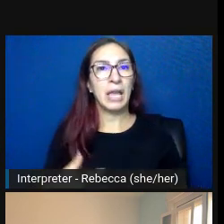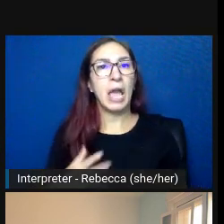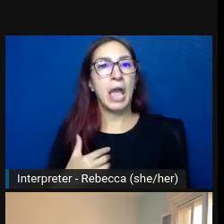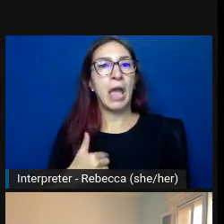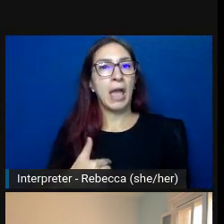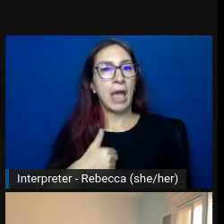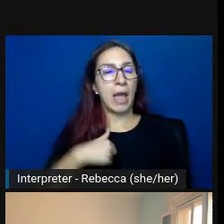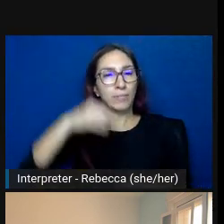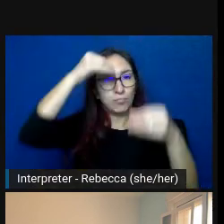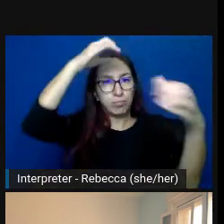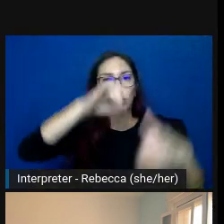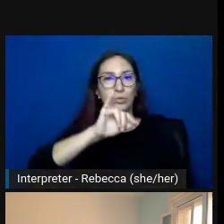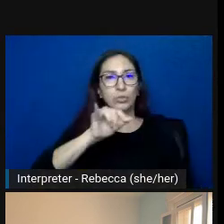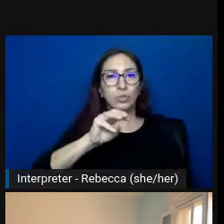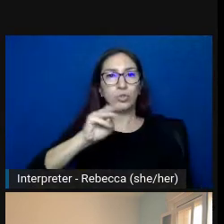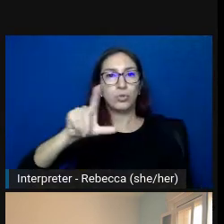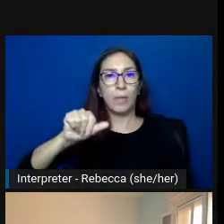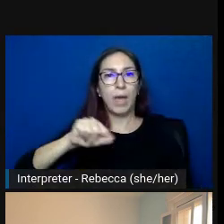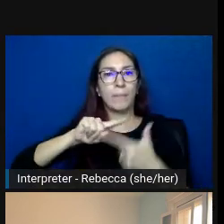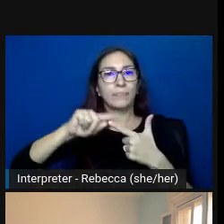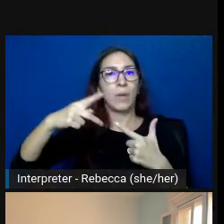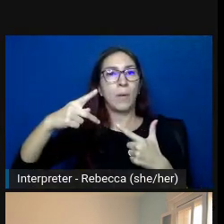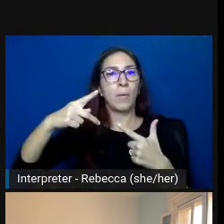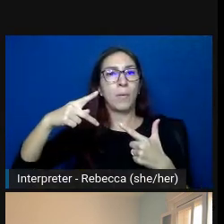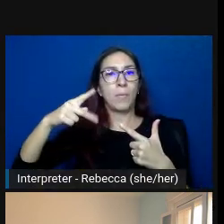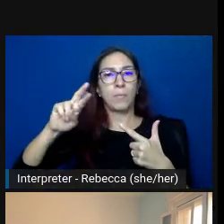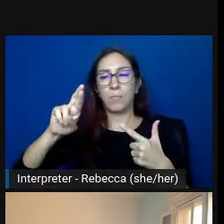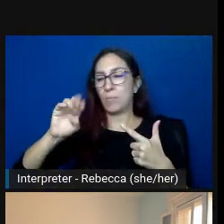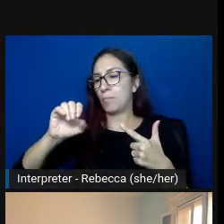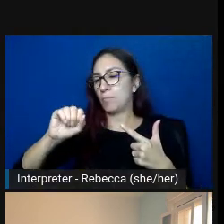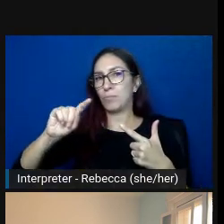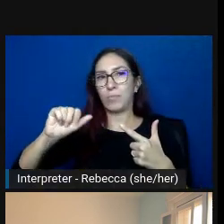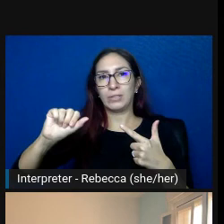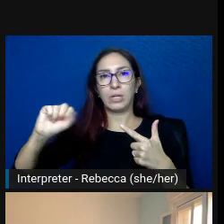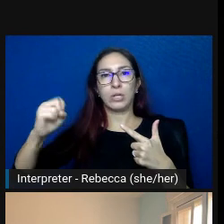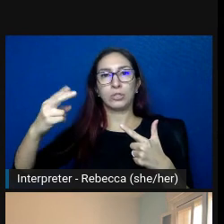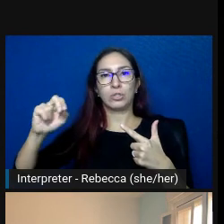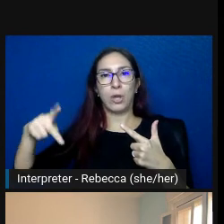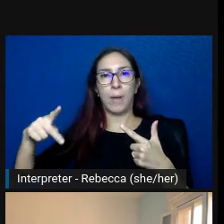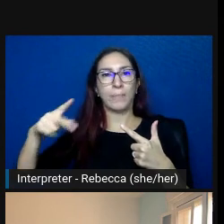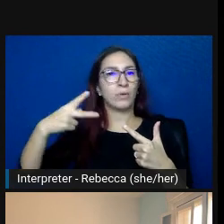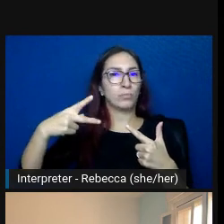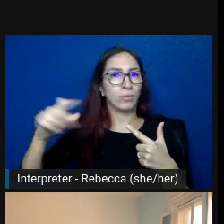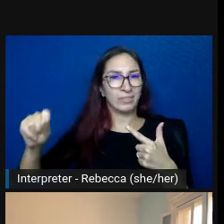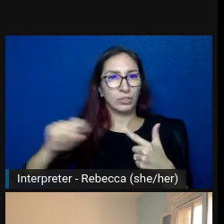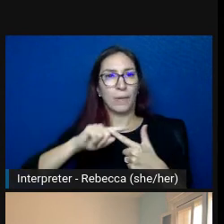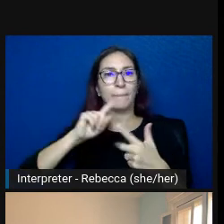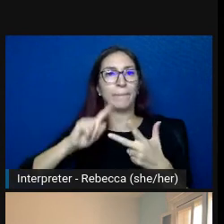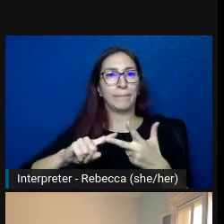I actually been released a plugin for a customer last week,